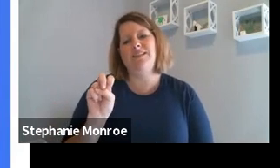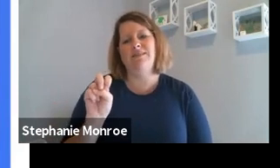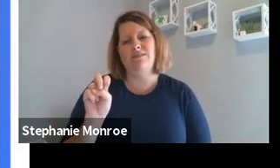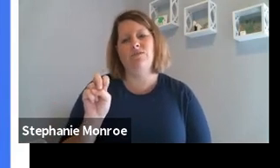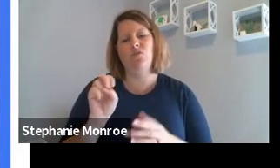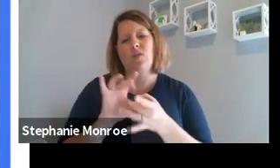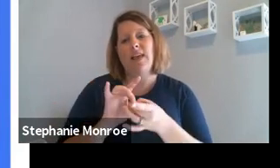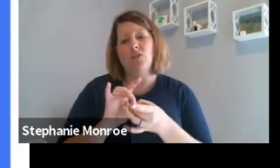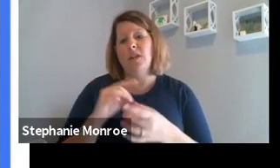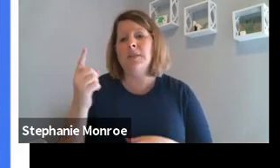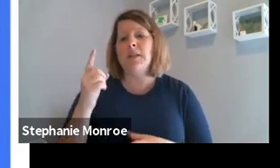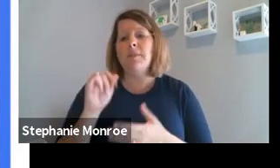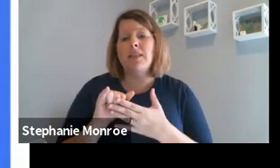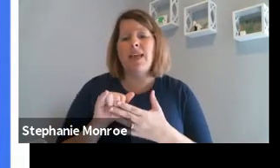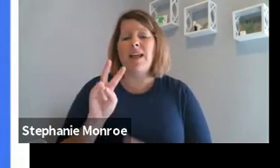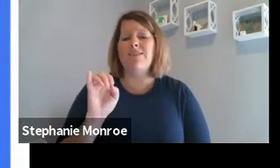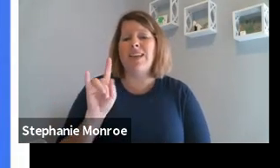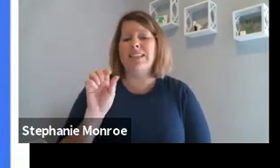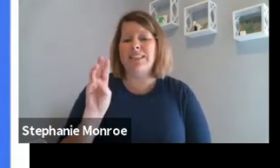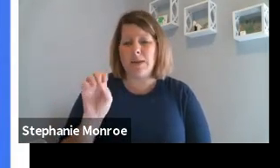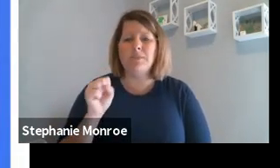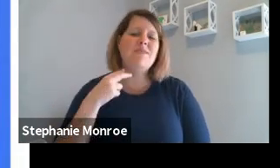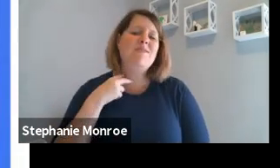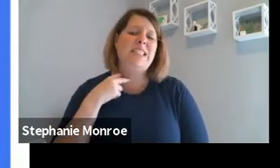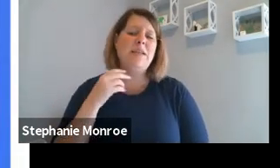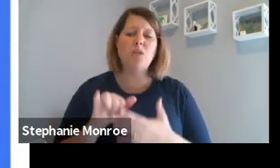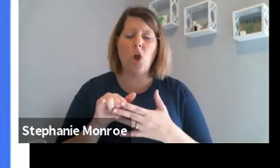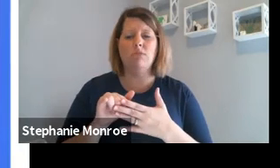are very subjected to in this type of relationship. And we're talking about all kinds of threats.